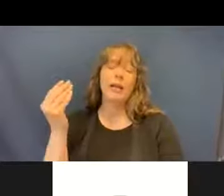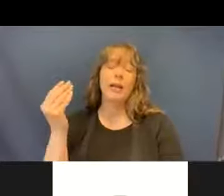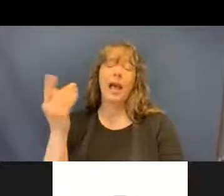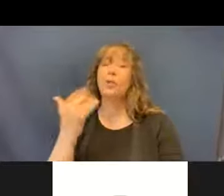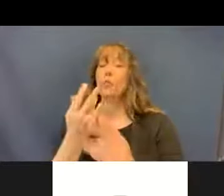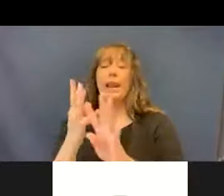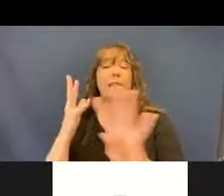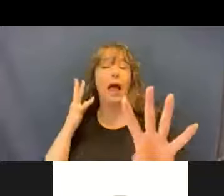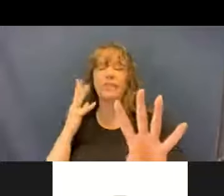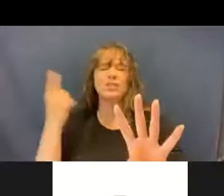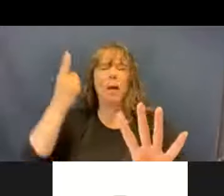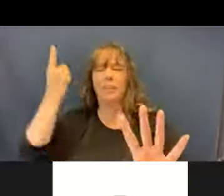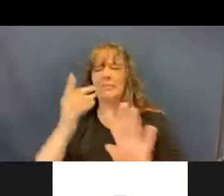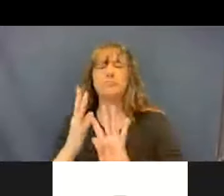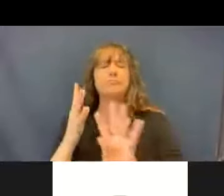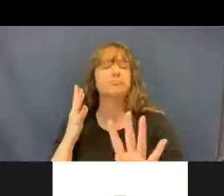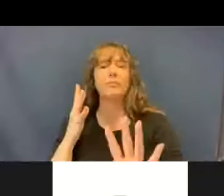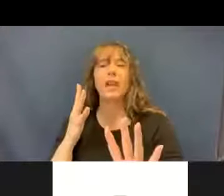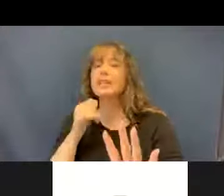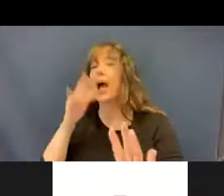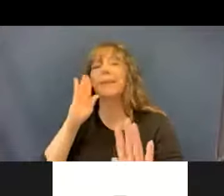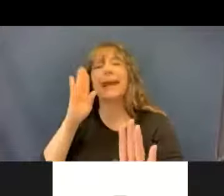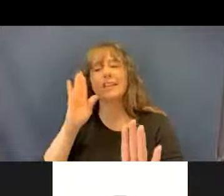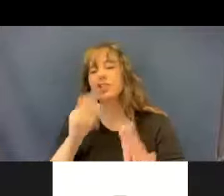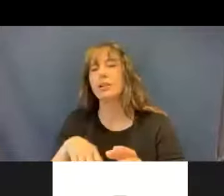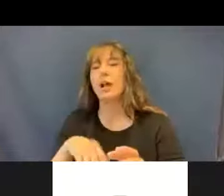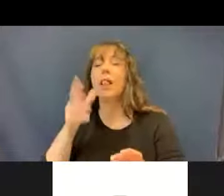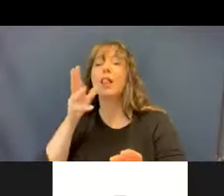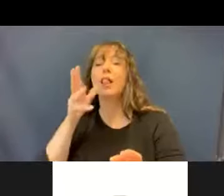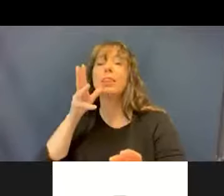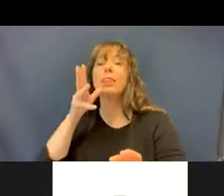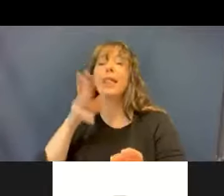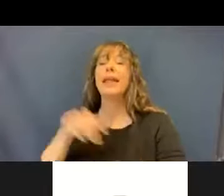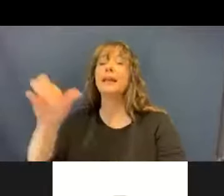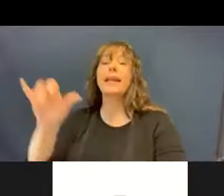for something and not paying attention. And the lady at the cashier was snapping at me